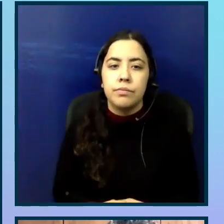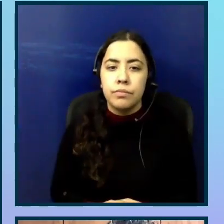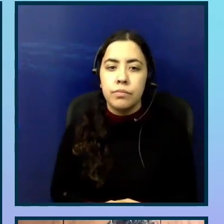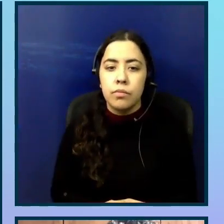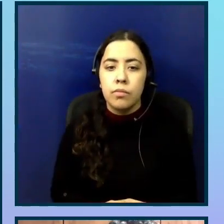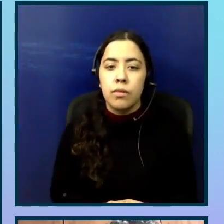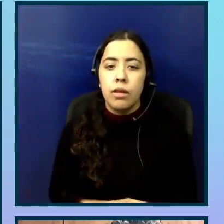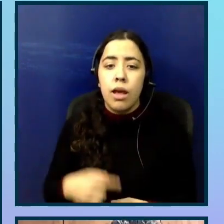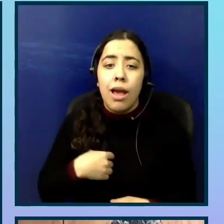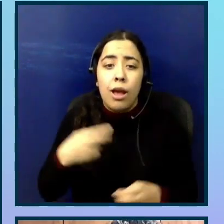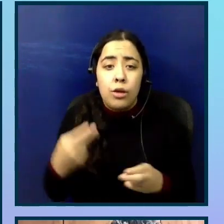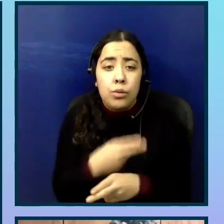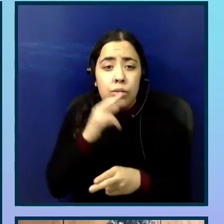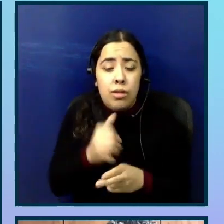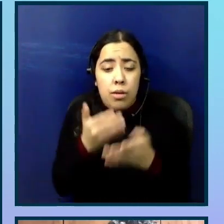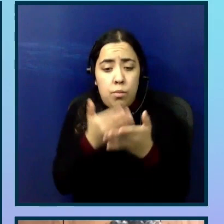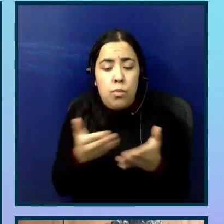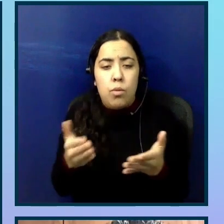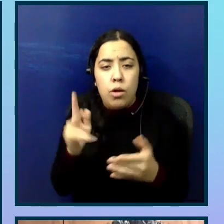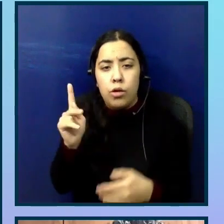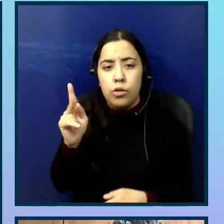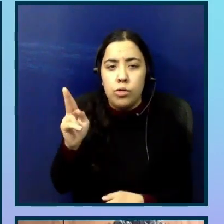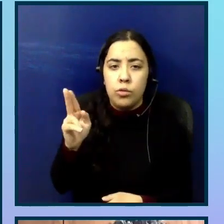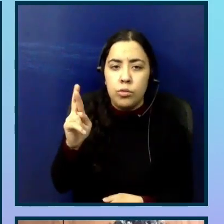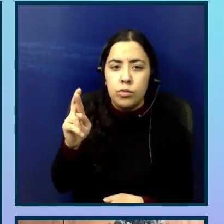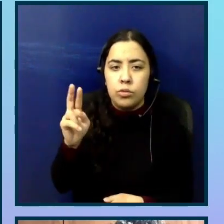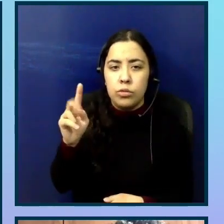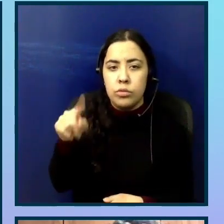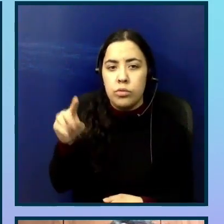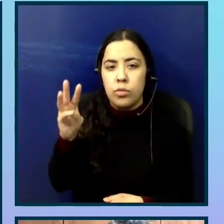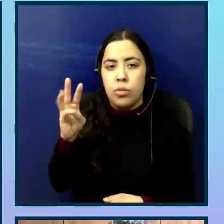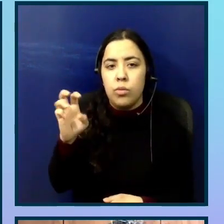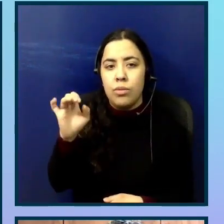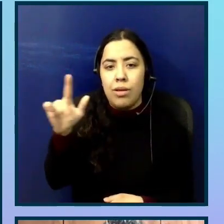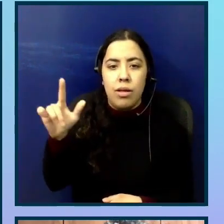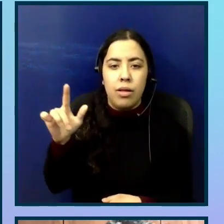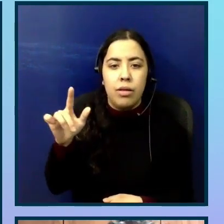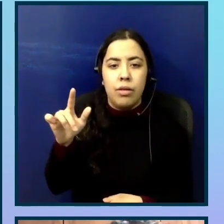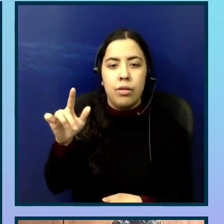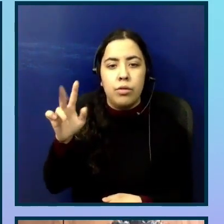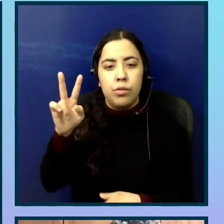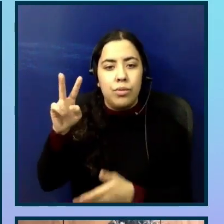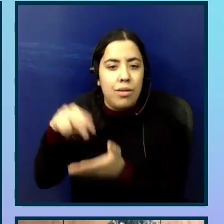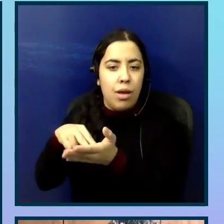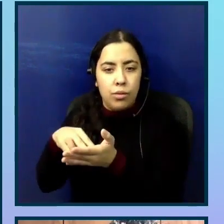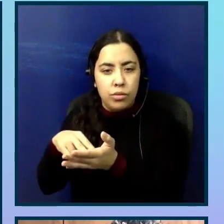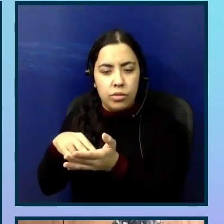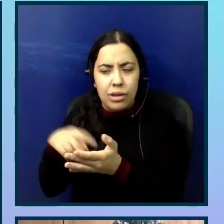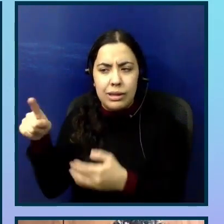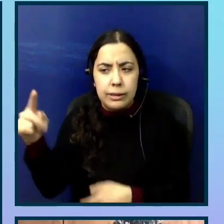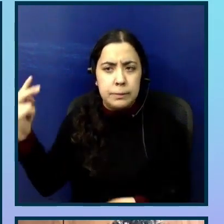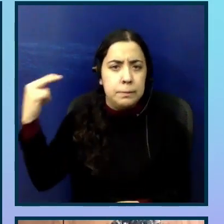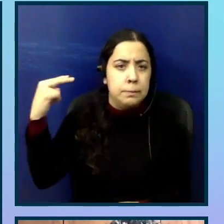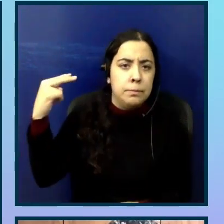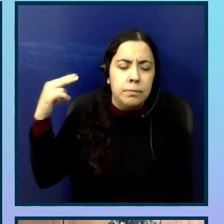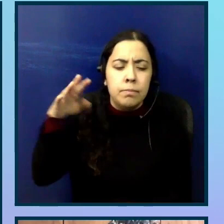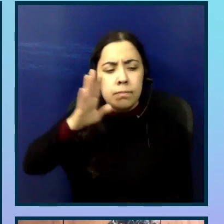"Hey, I would really like you to come to the LA-Z team because we're going to do an audit on the LA-Z site